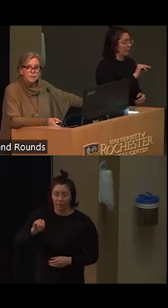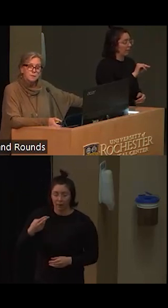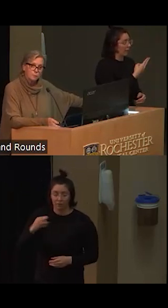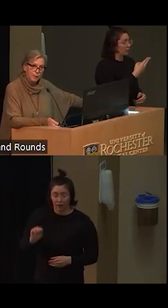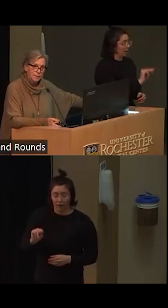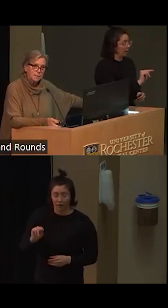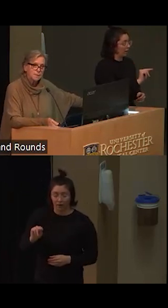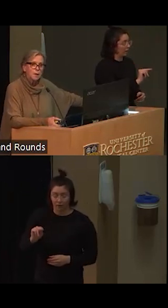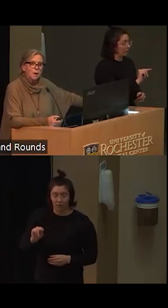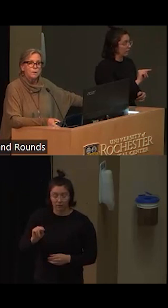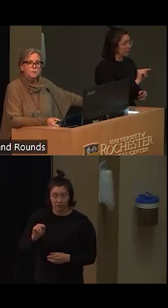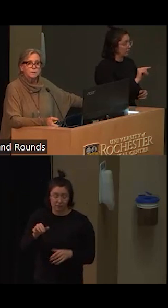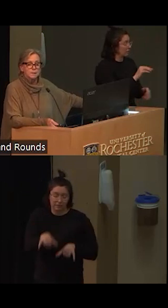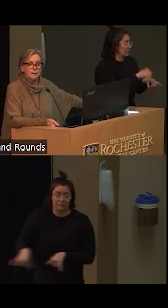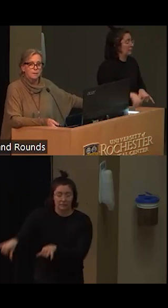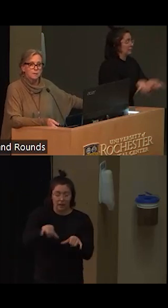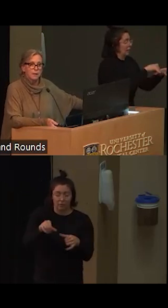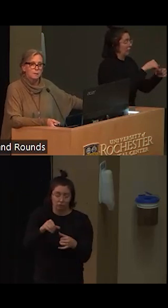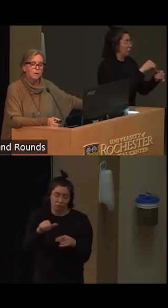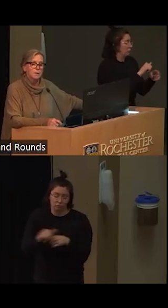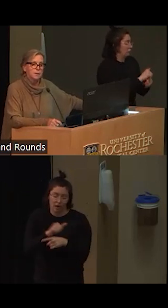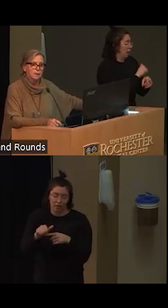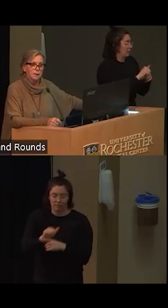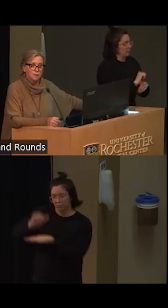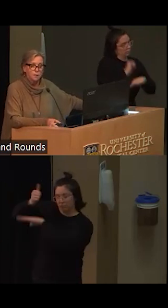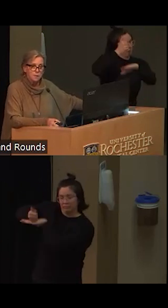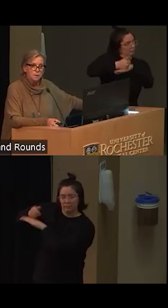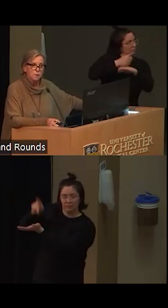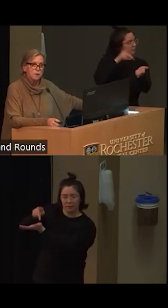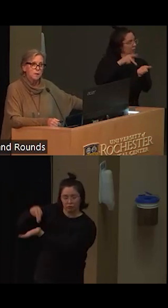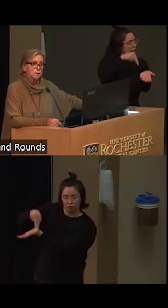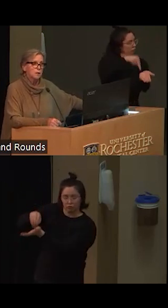and standards of practice which was established by the American Psychiatric nursing association